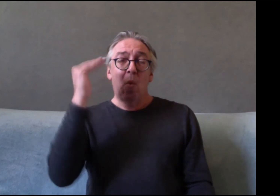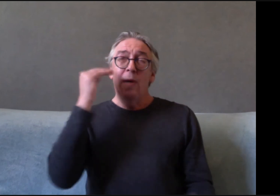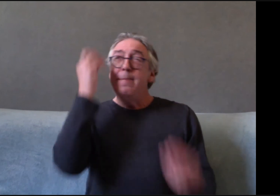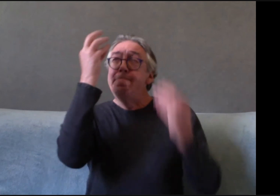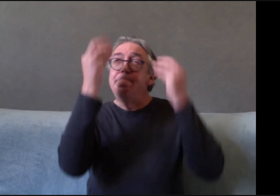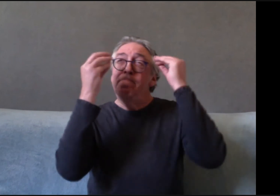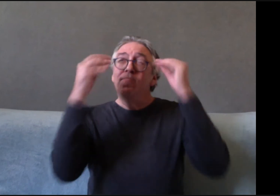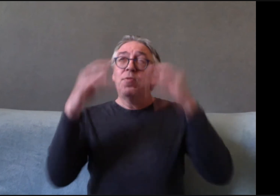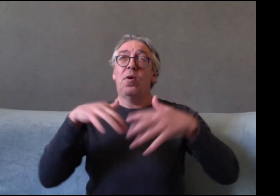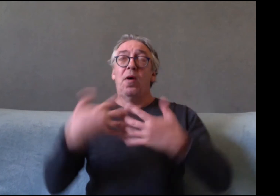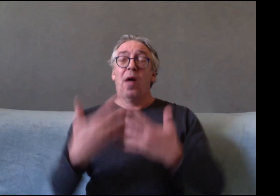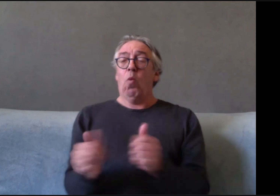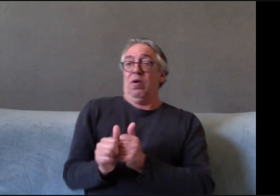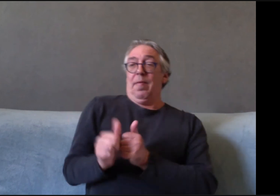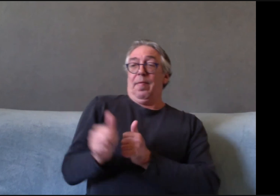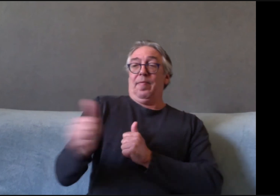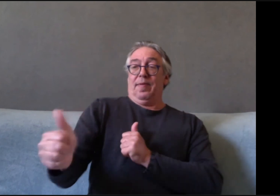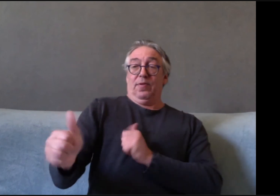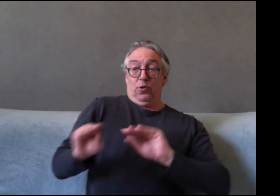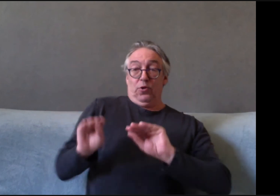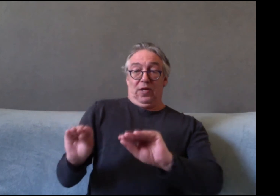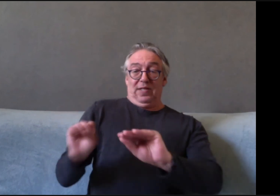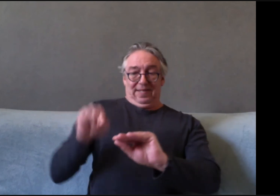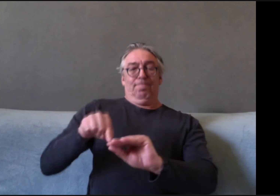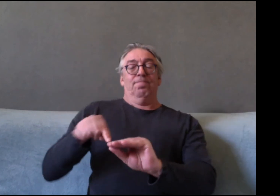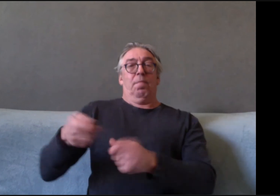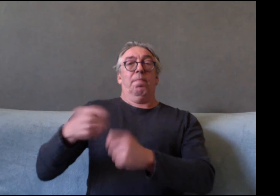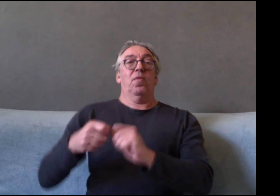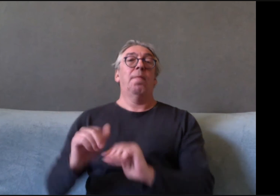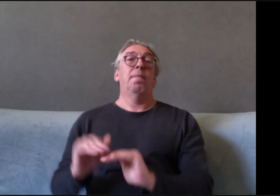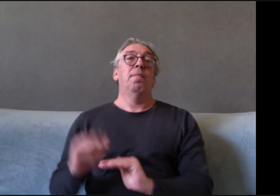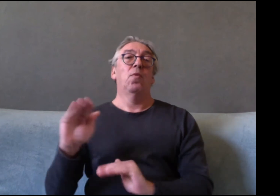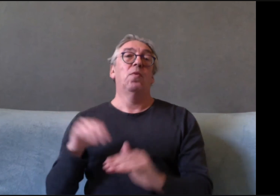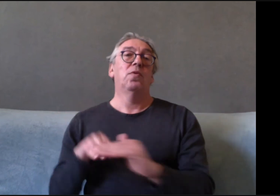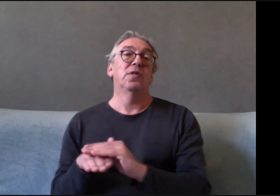The question of isolation of people with intellectual disabilities